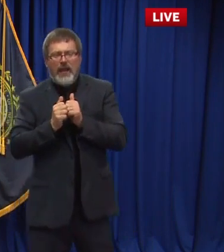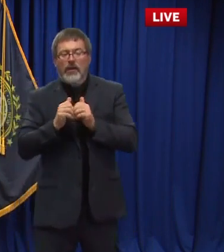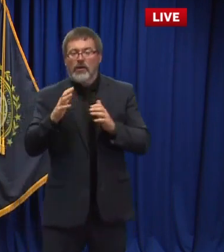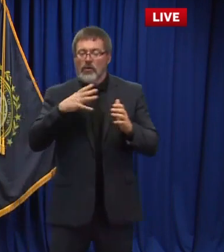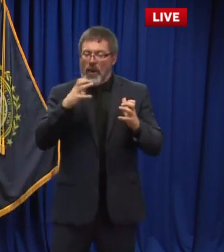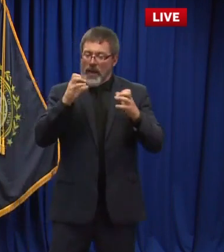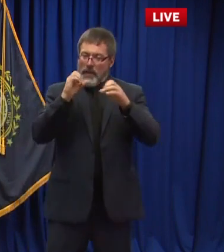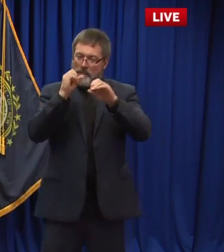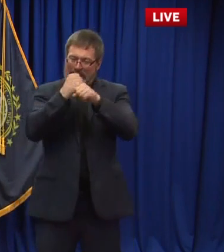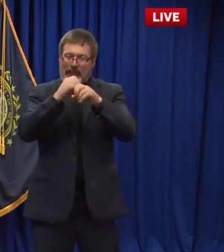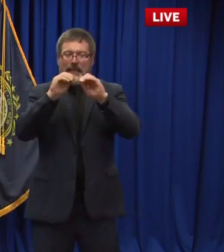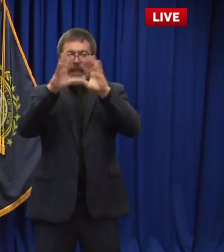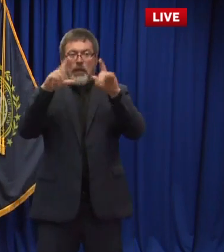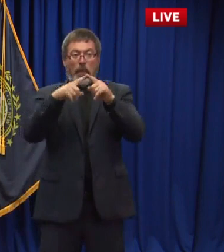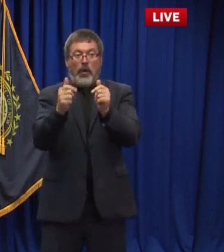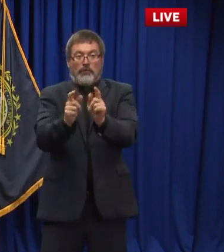SCHOOLS ARE CHALLENGING.